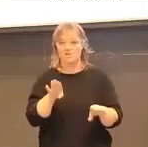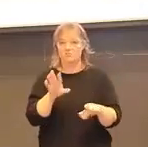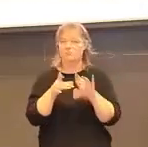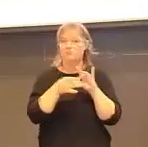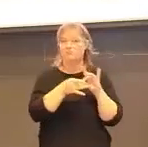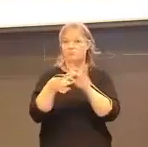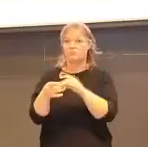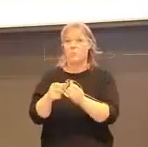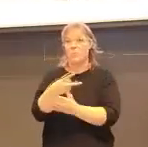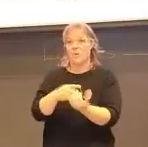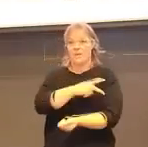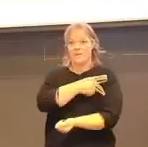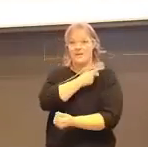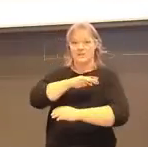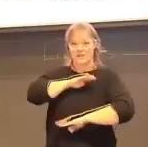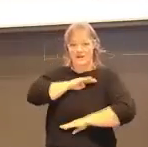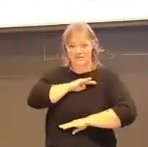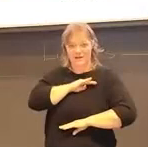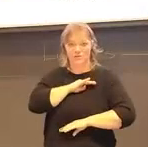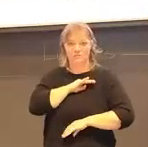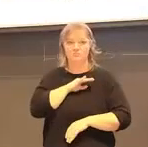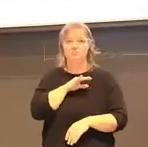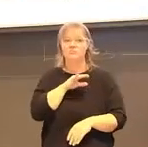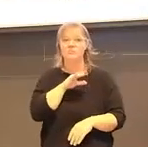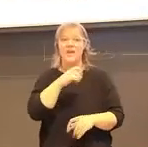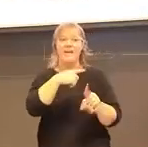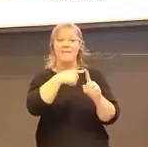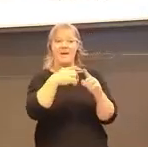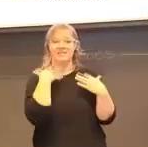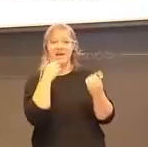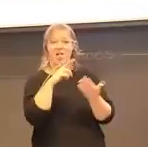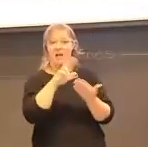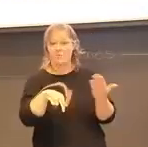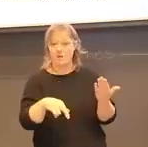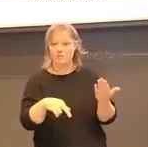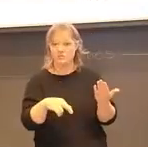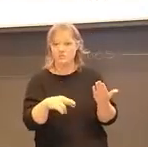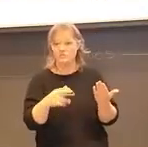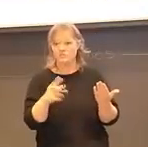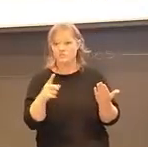with both patient satisfaction and positive Health outcomes because as you think about it